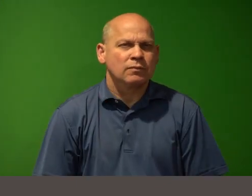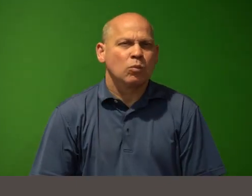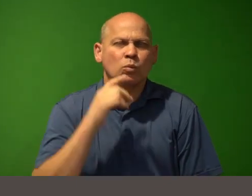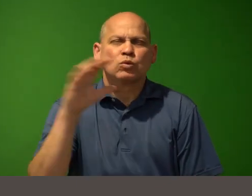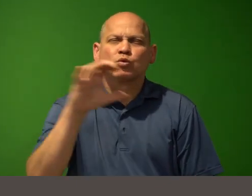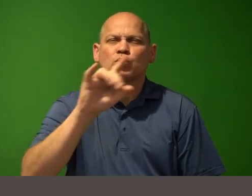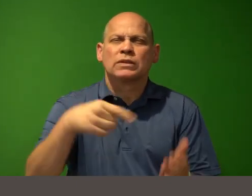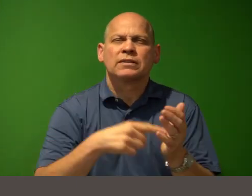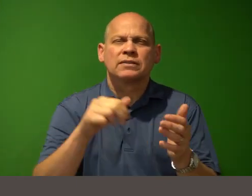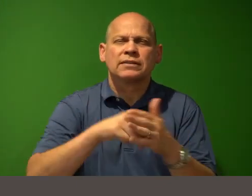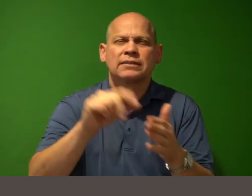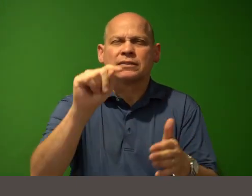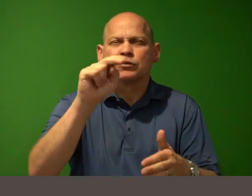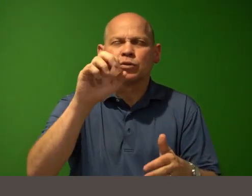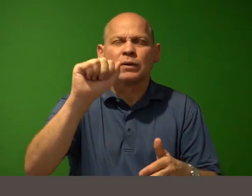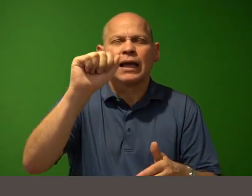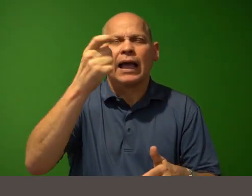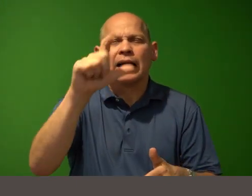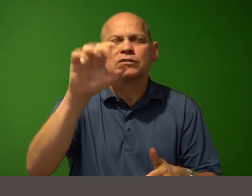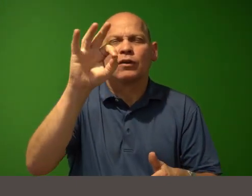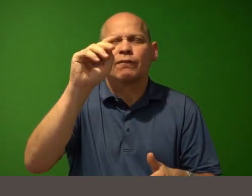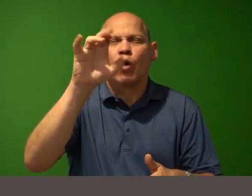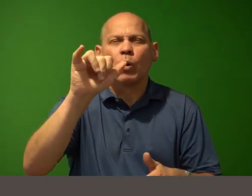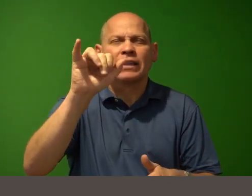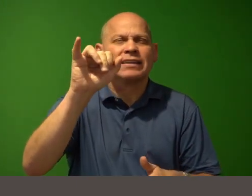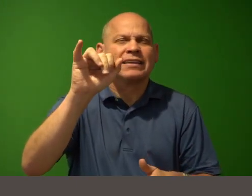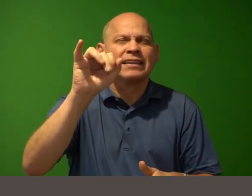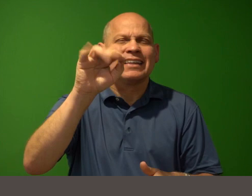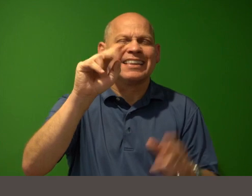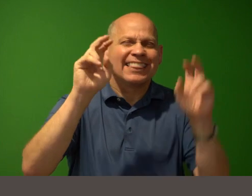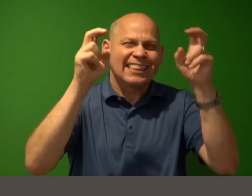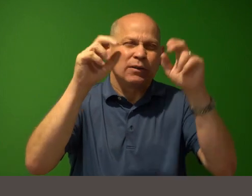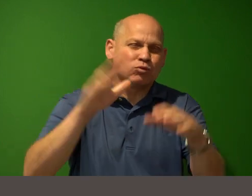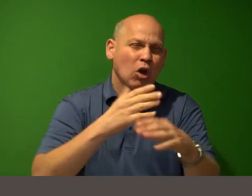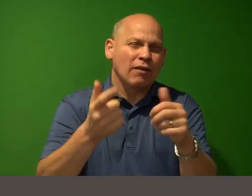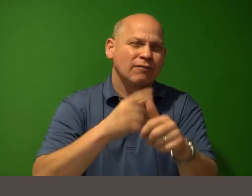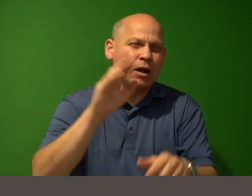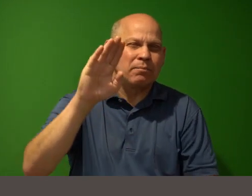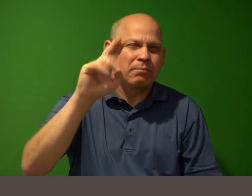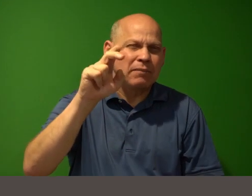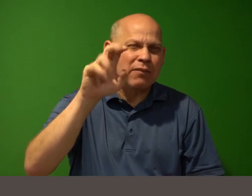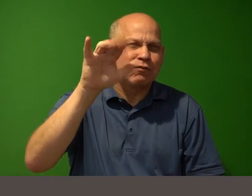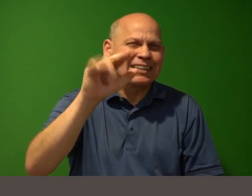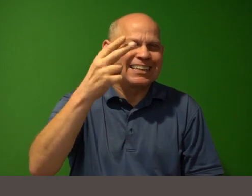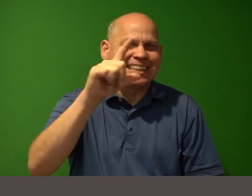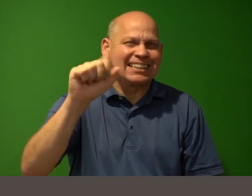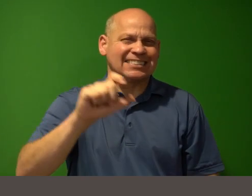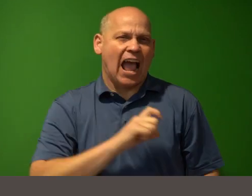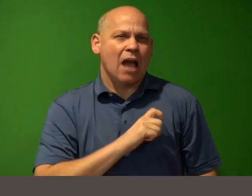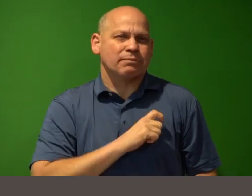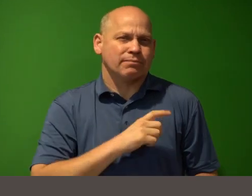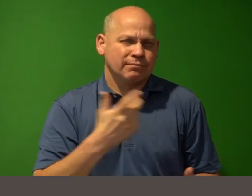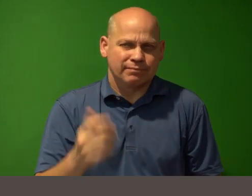of the Xofoli theme song from Beverly Hills Cop.